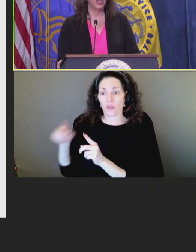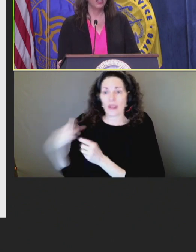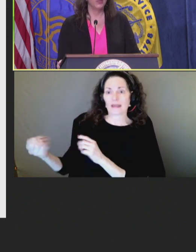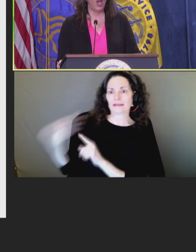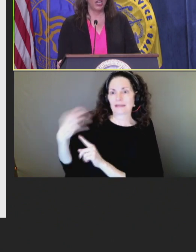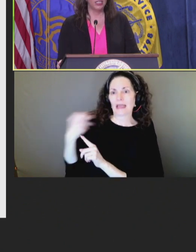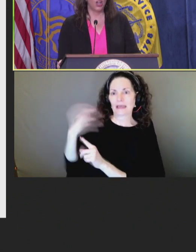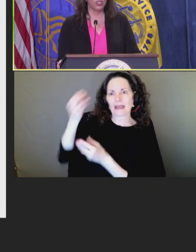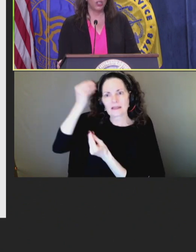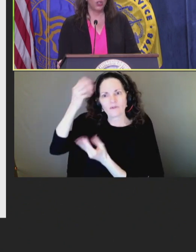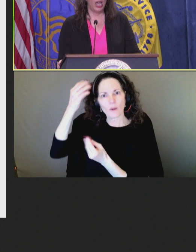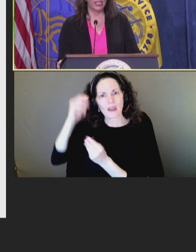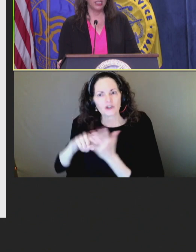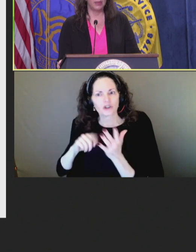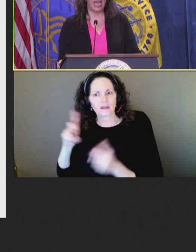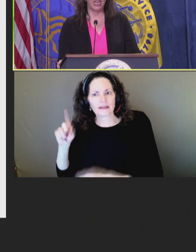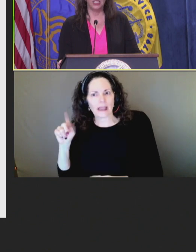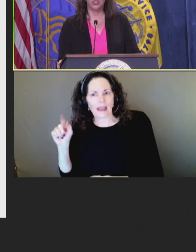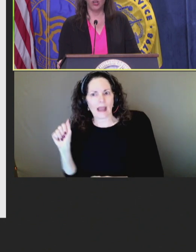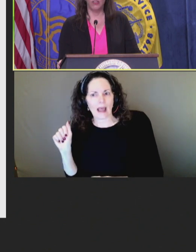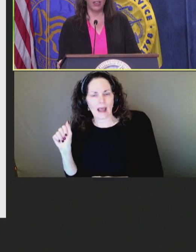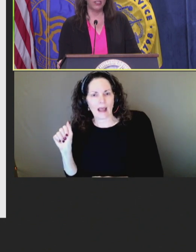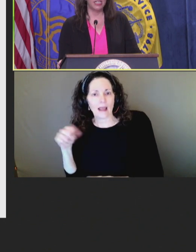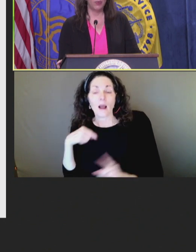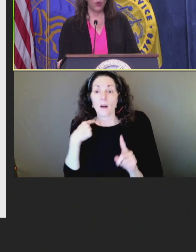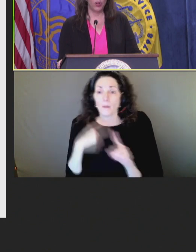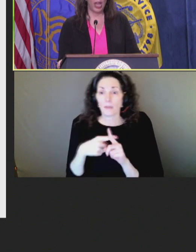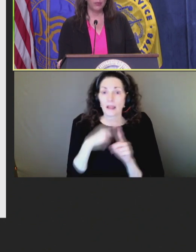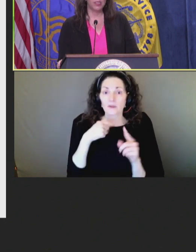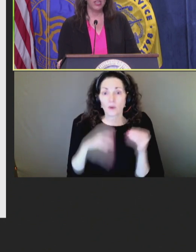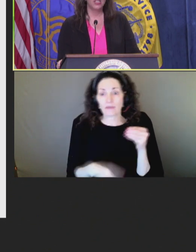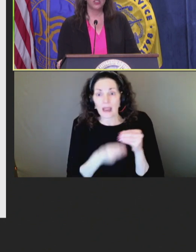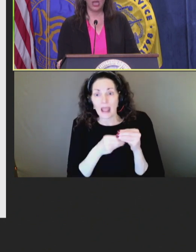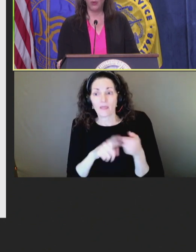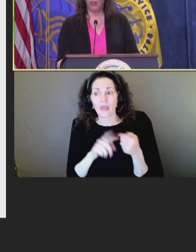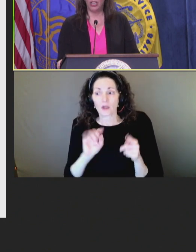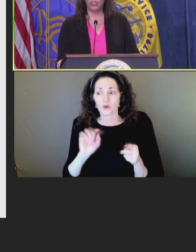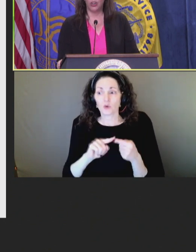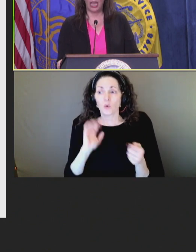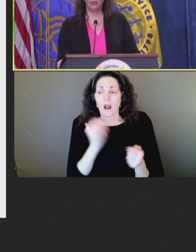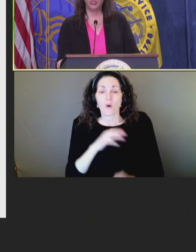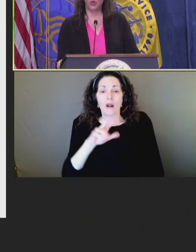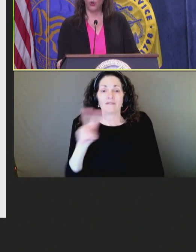The product also has to be added to our VFC programs so that providers are able to order